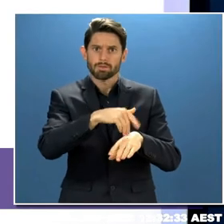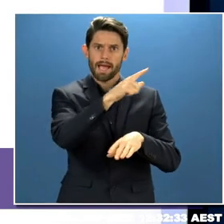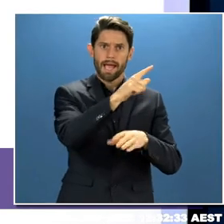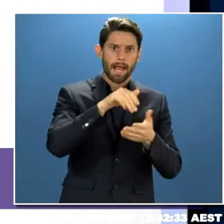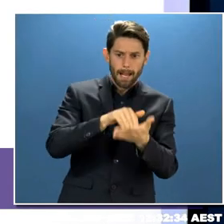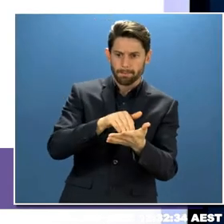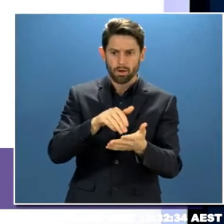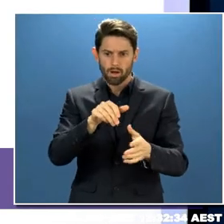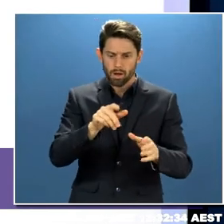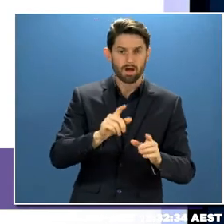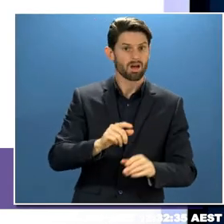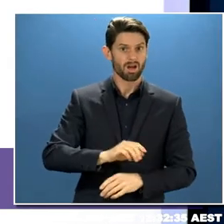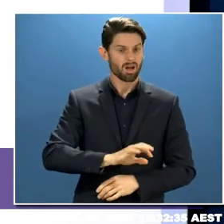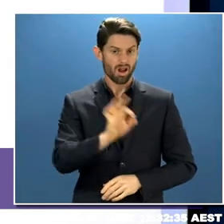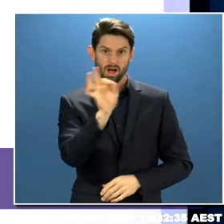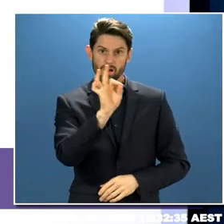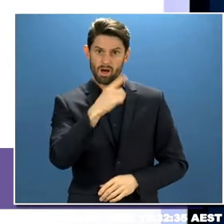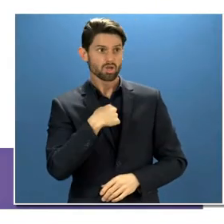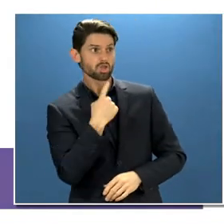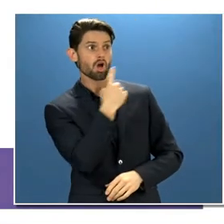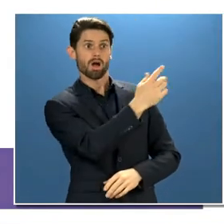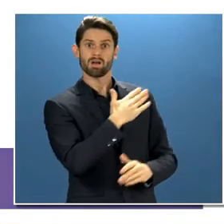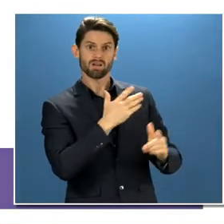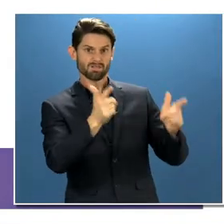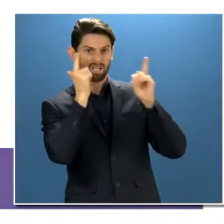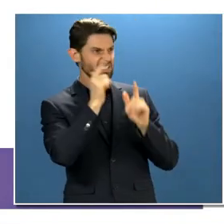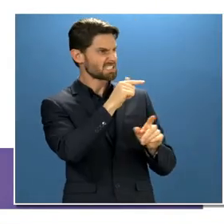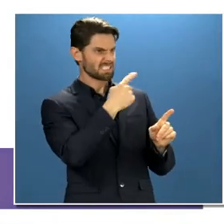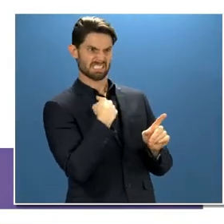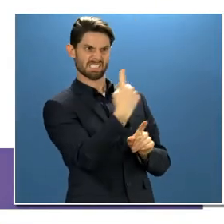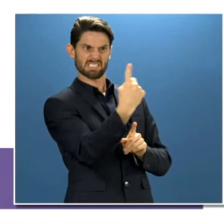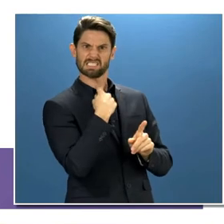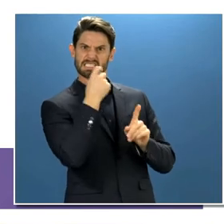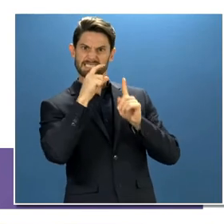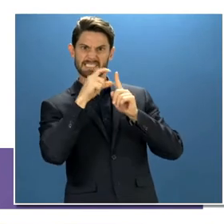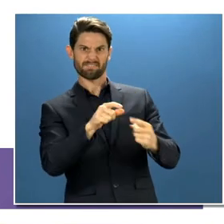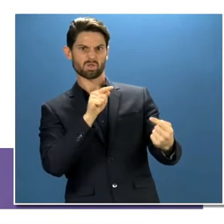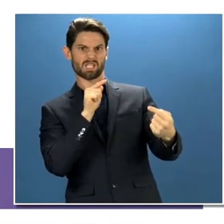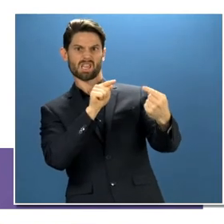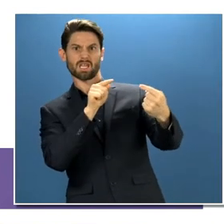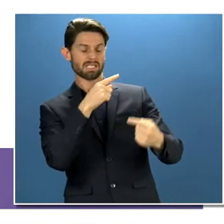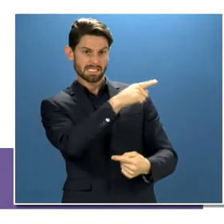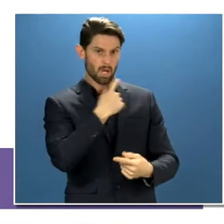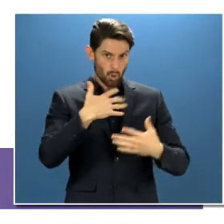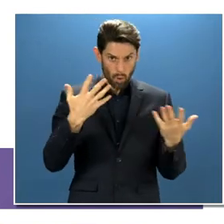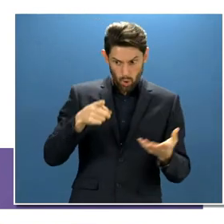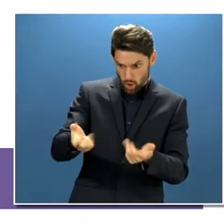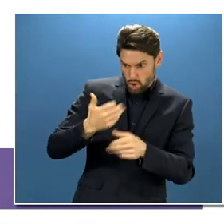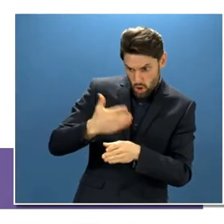No, I told my adviser I am having difficults, and they said that "Well, you got the job and you got to do it yourself,